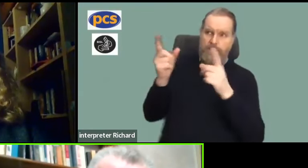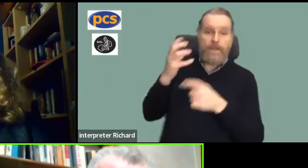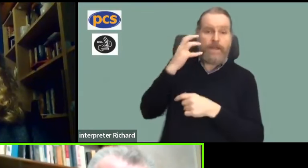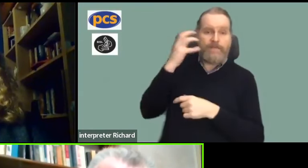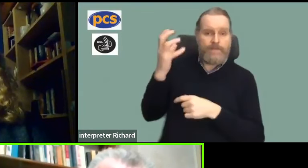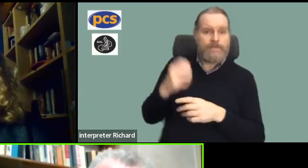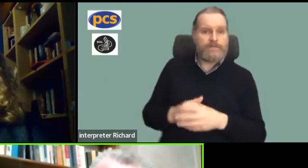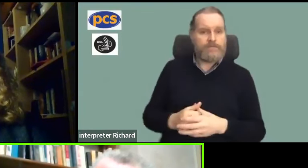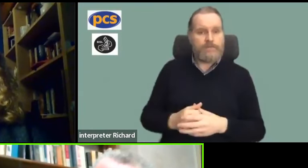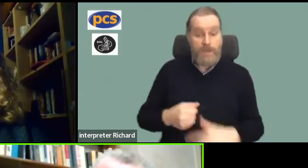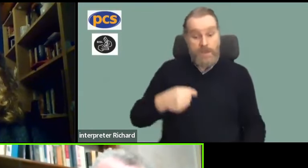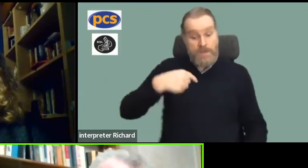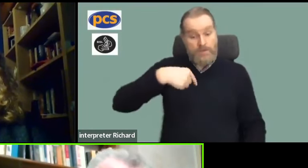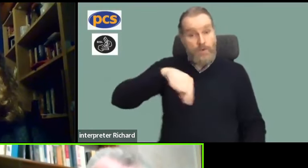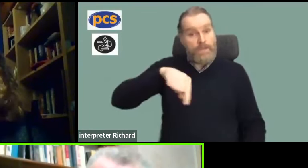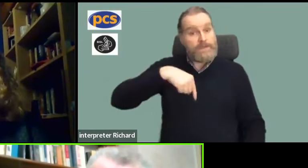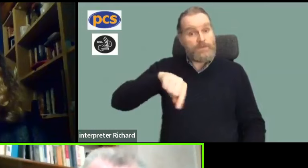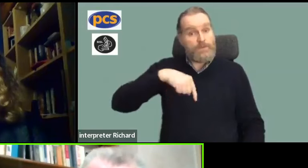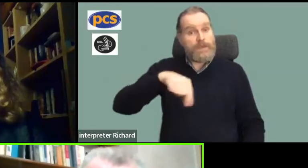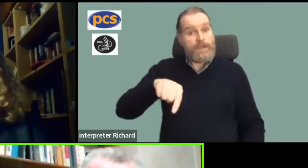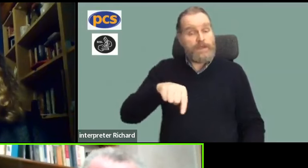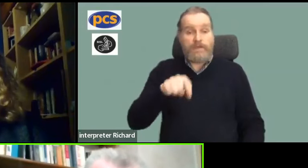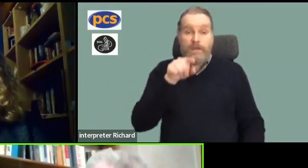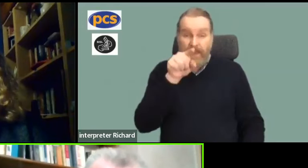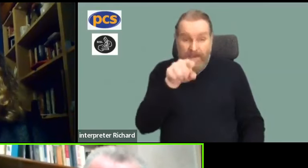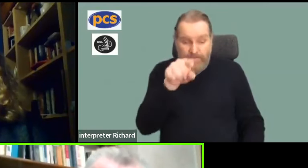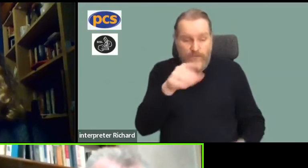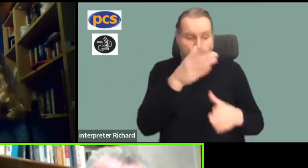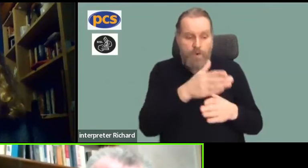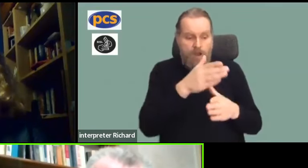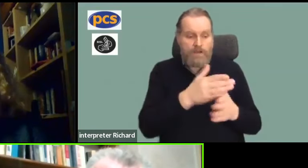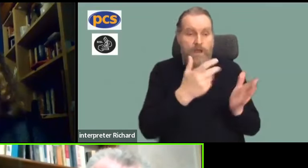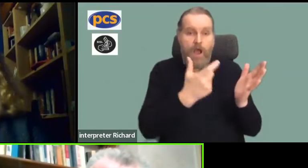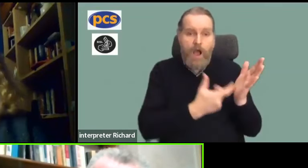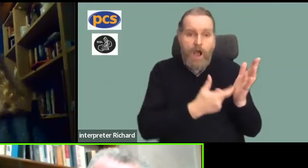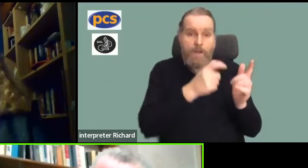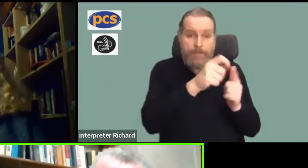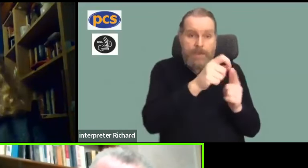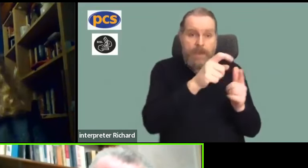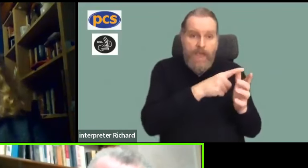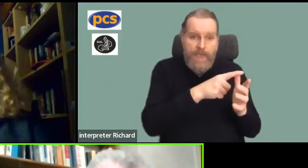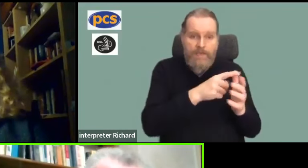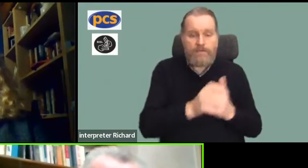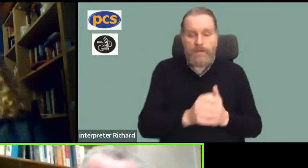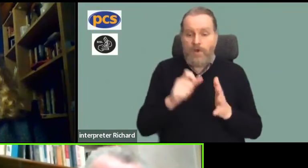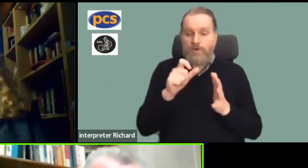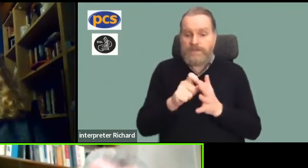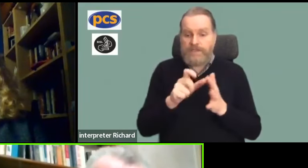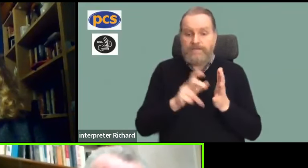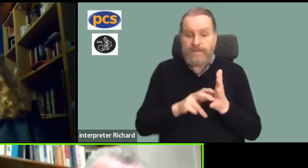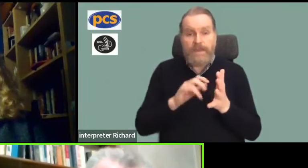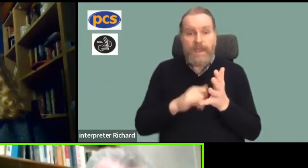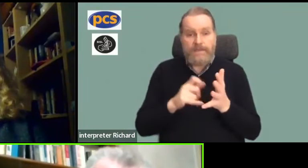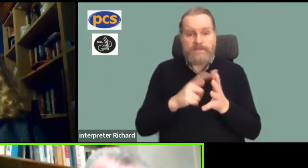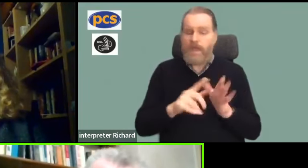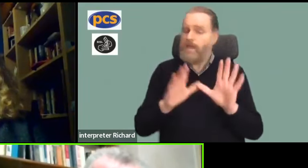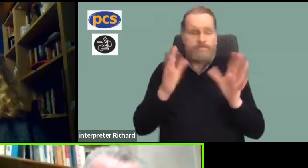So what we want everybody to feel by the end of this week is whether you're in Dbsa and Rp. in whether you're in Dbsa and Rp. and have been on strike strike is that you found